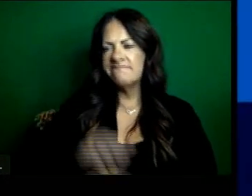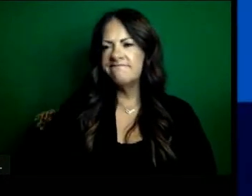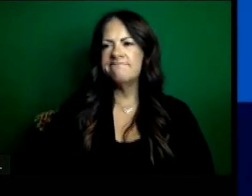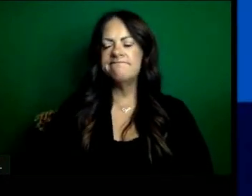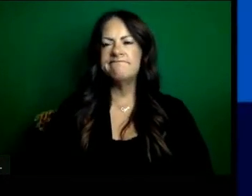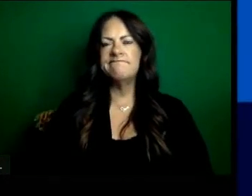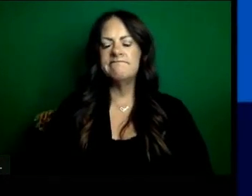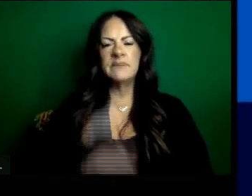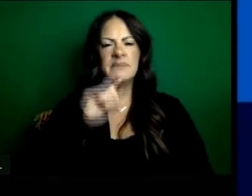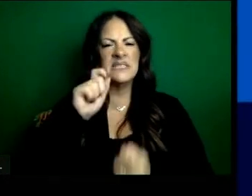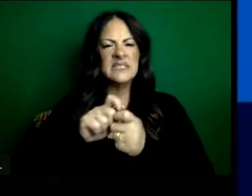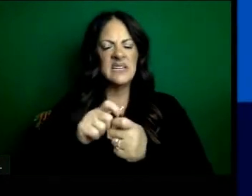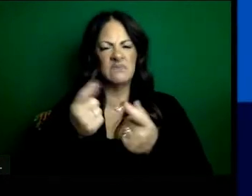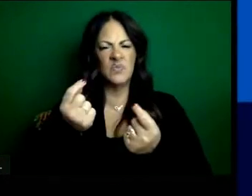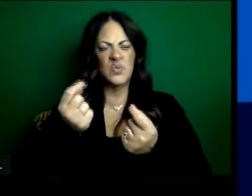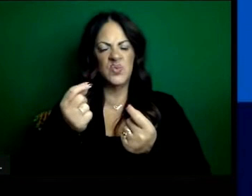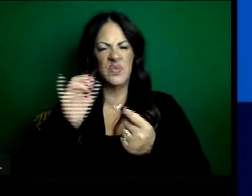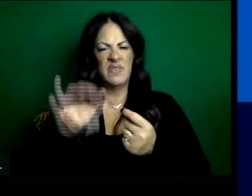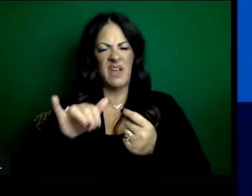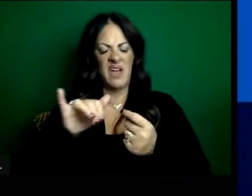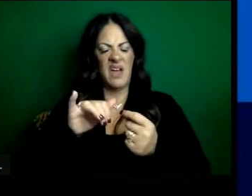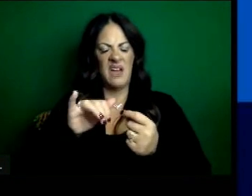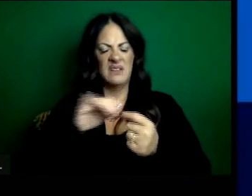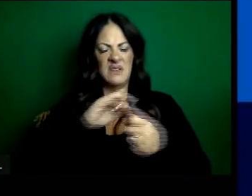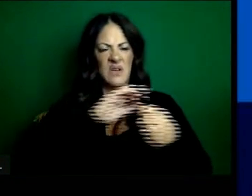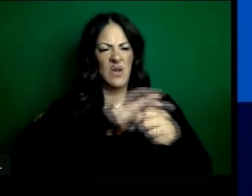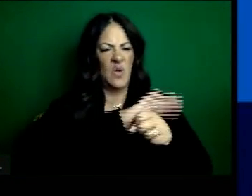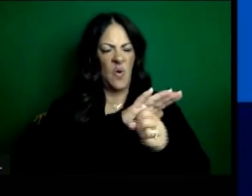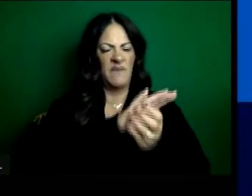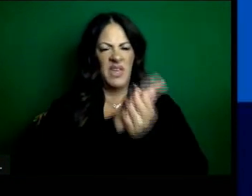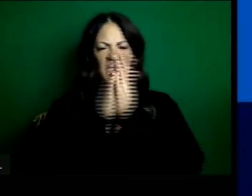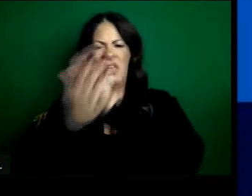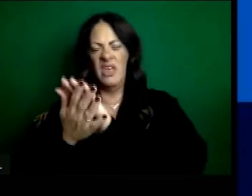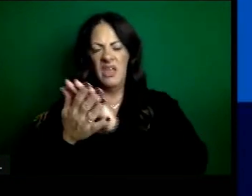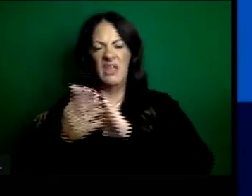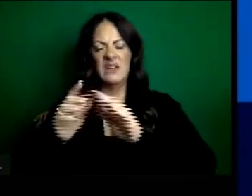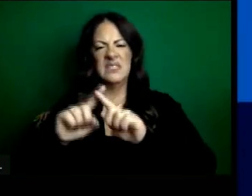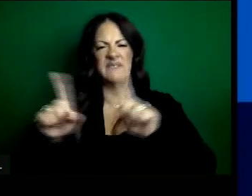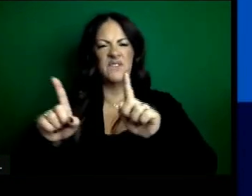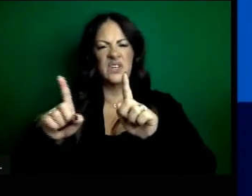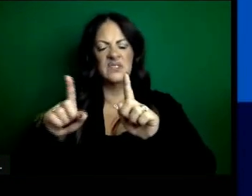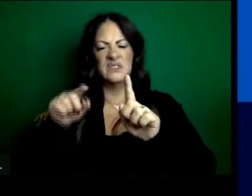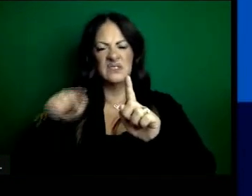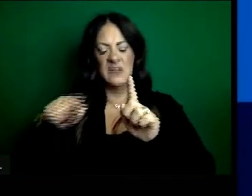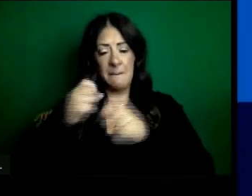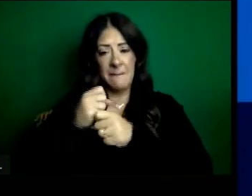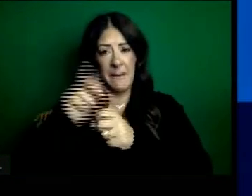SANTA CLARA IN PARTICULAR WHERE THIS VARIANT WAS BEING FOUND. AGAIN, UNCLEAR ABOUT ITS EXACT